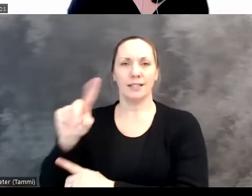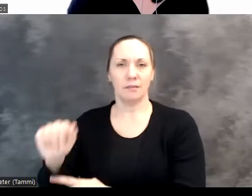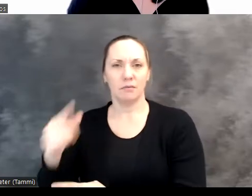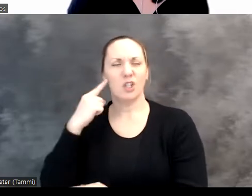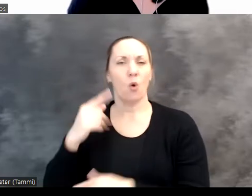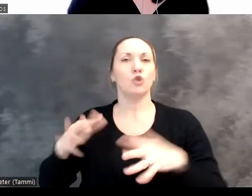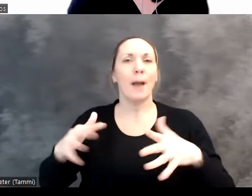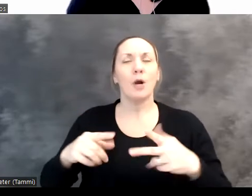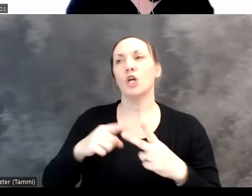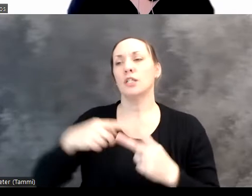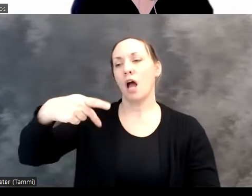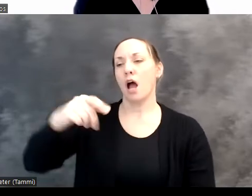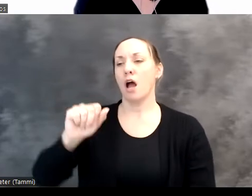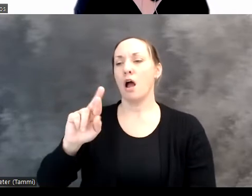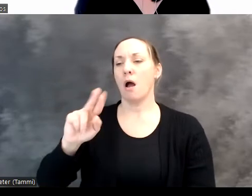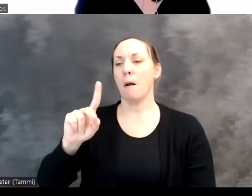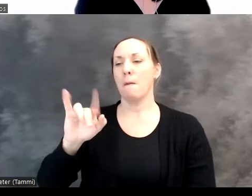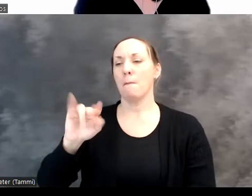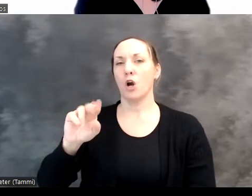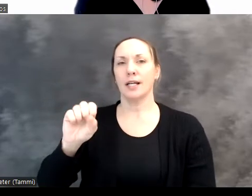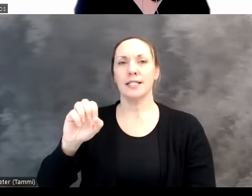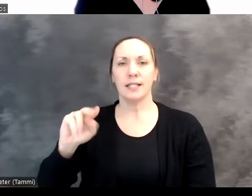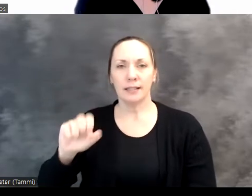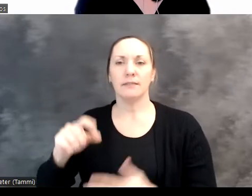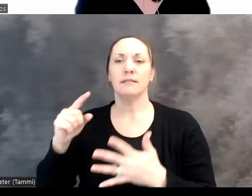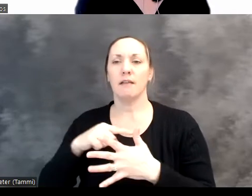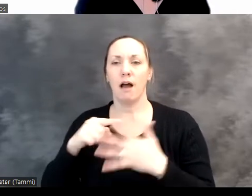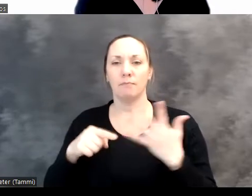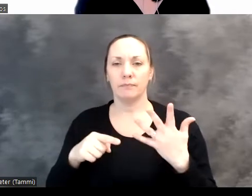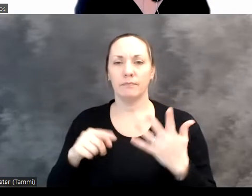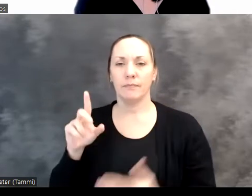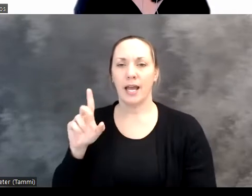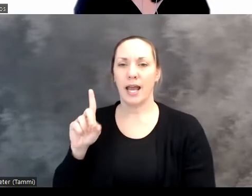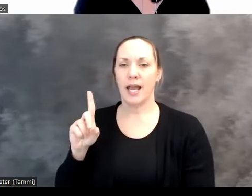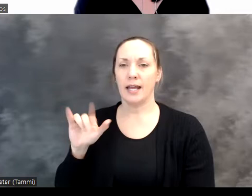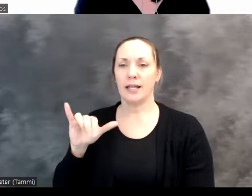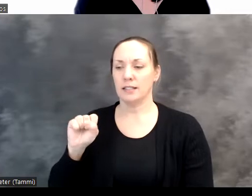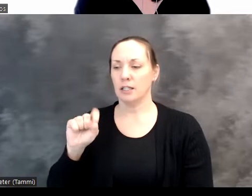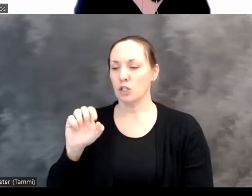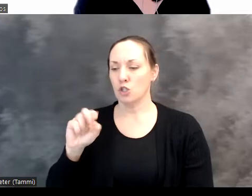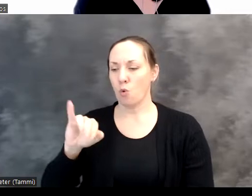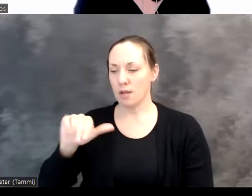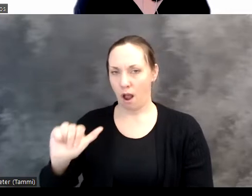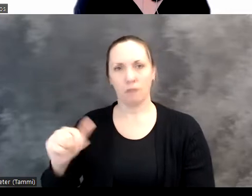stimulation for, you know, motor disorders like essential tremor, parkinson's, diston